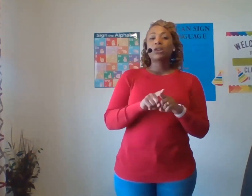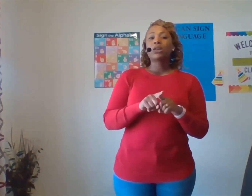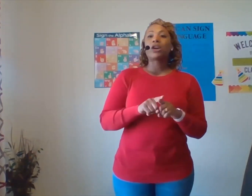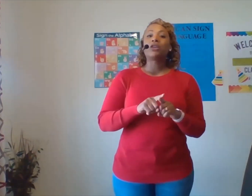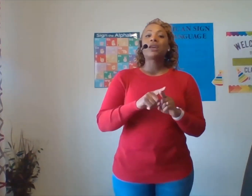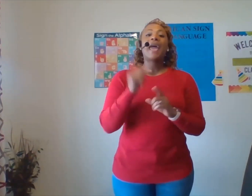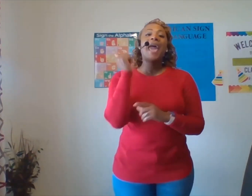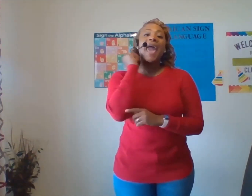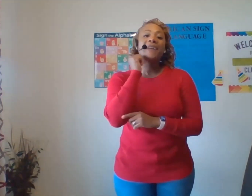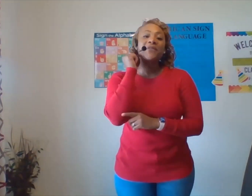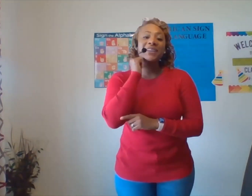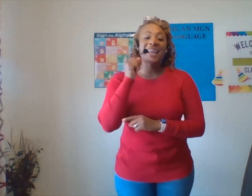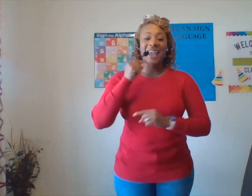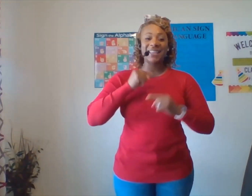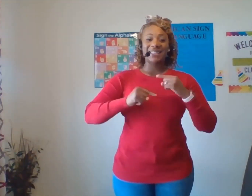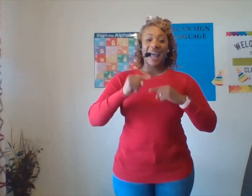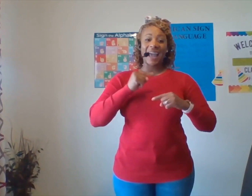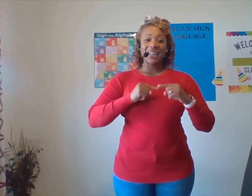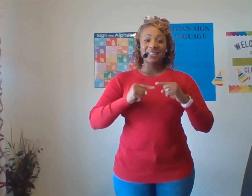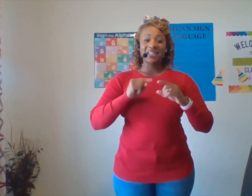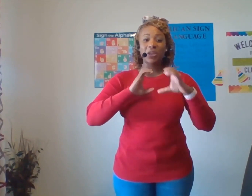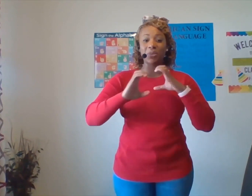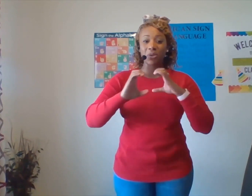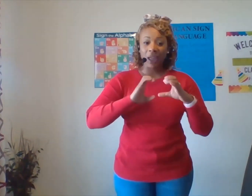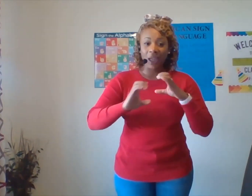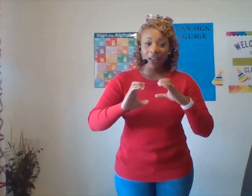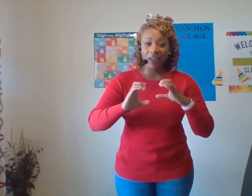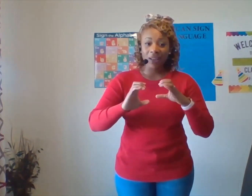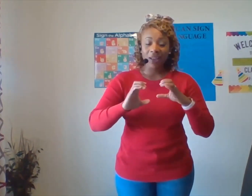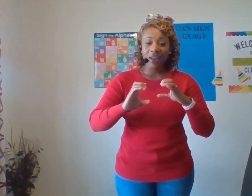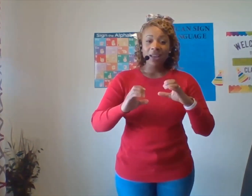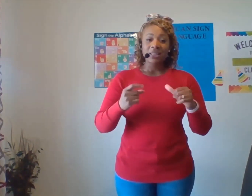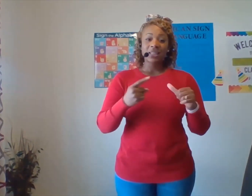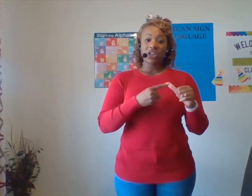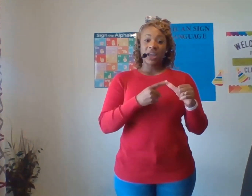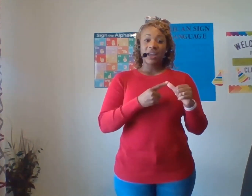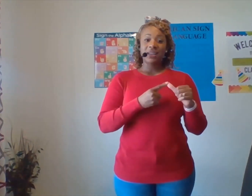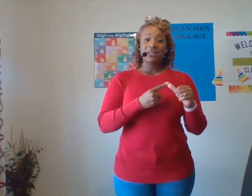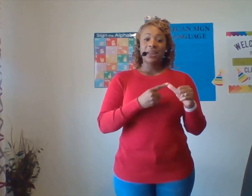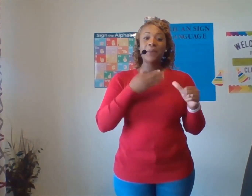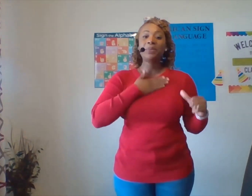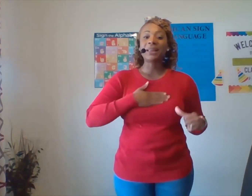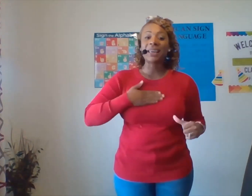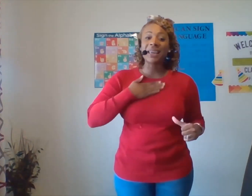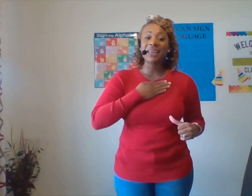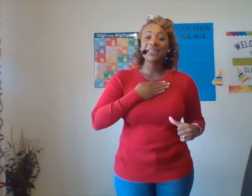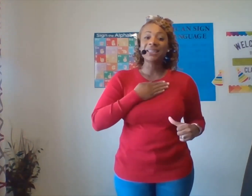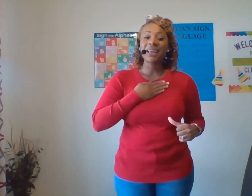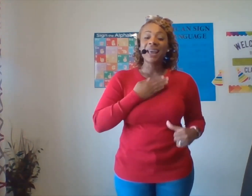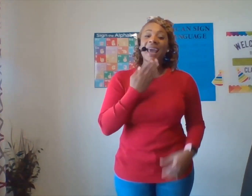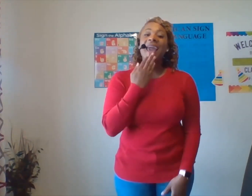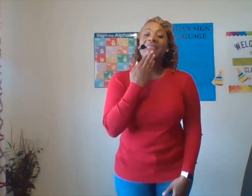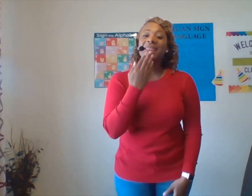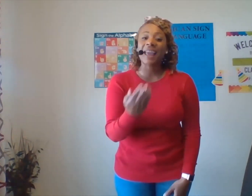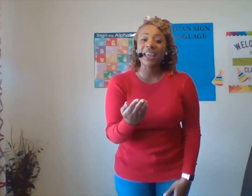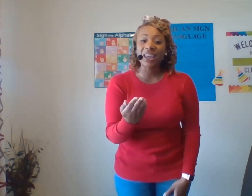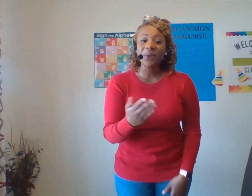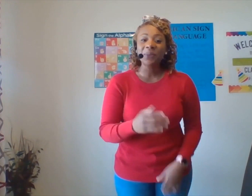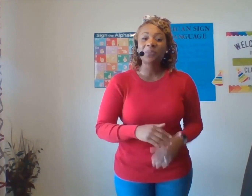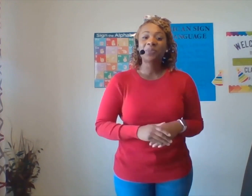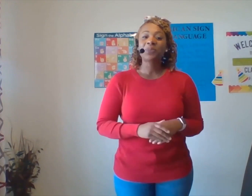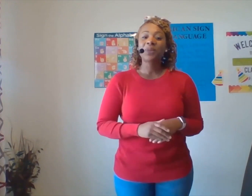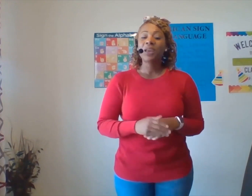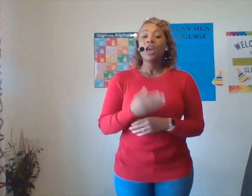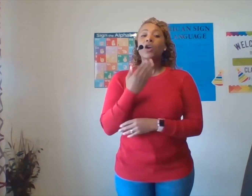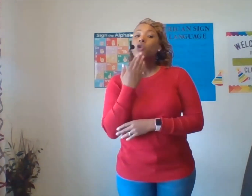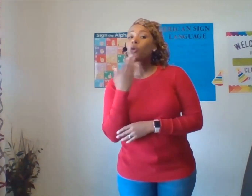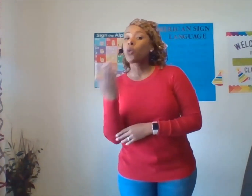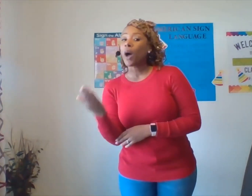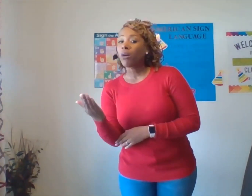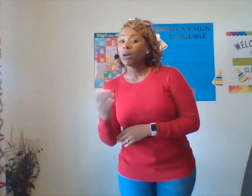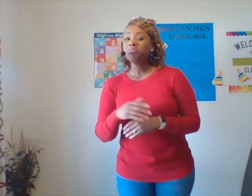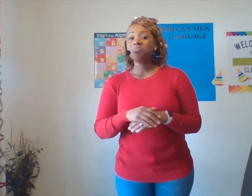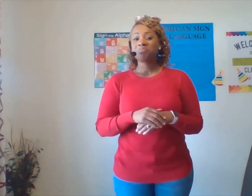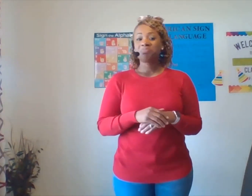learn everyday signs to communicate such as please and thank you you're welcome